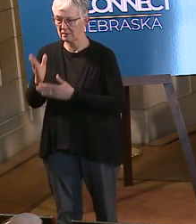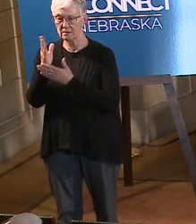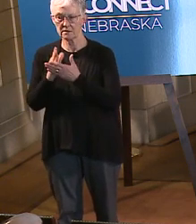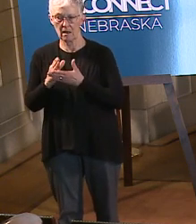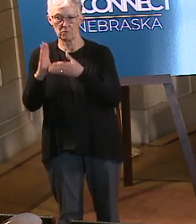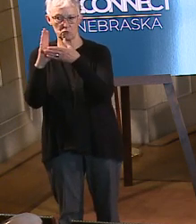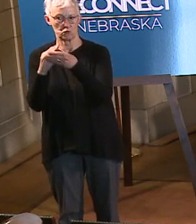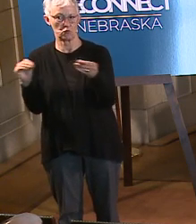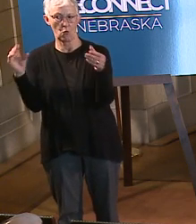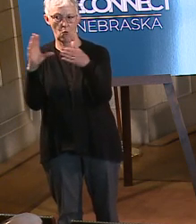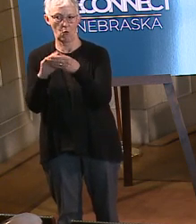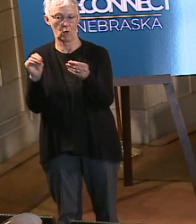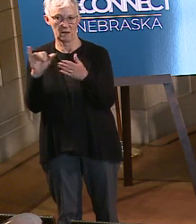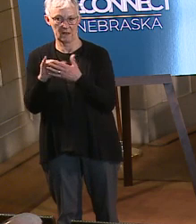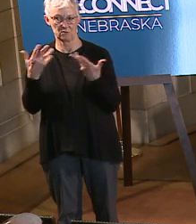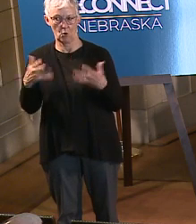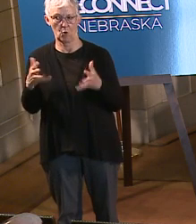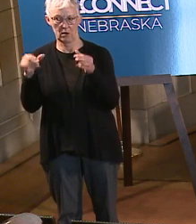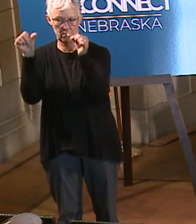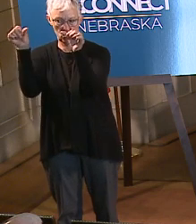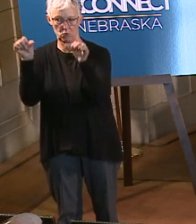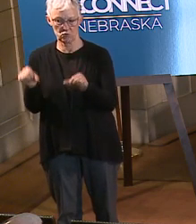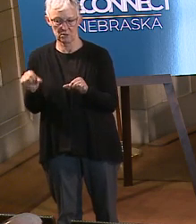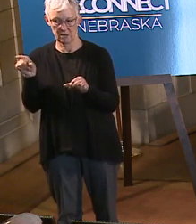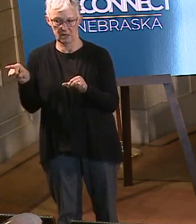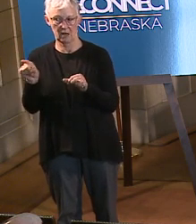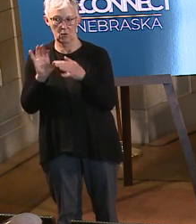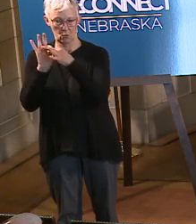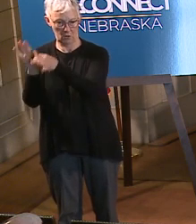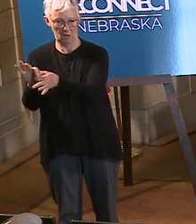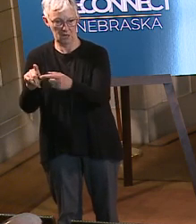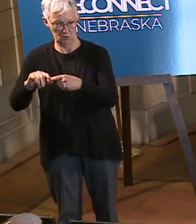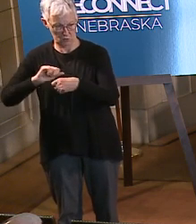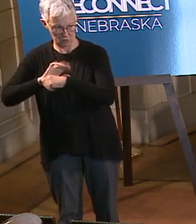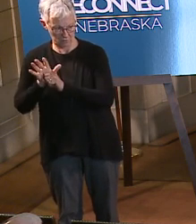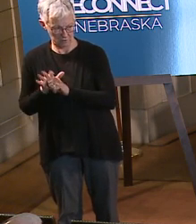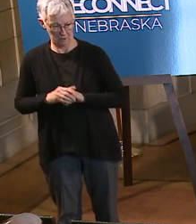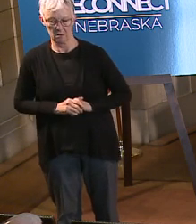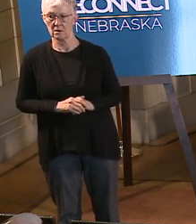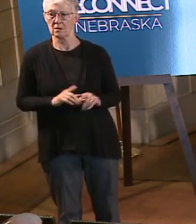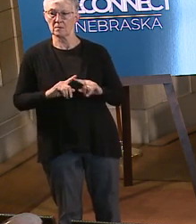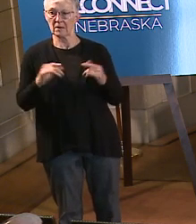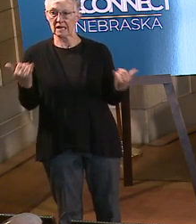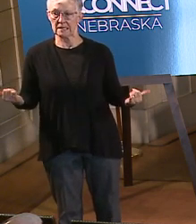AND I ENCOURAGE EVERYONE TO GO AND VISIT THAT SITE AND SEE SOME